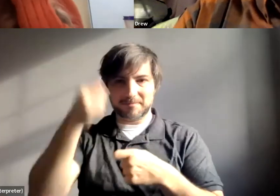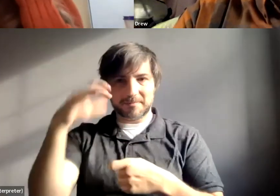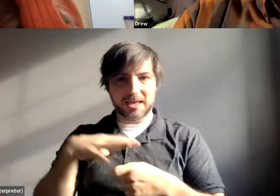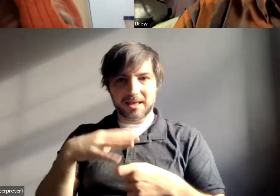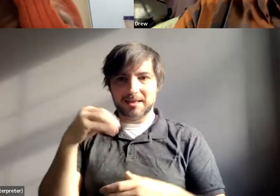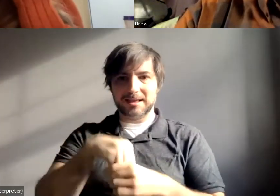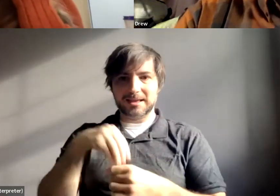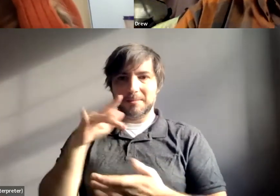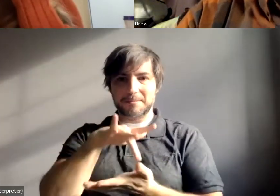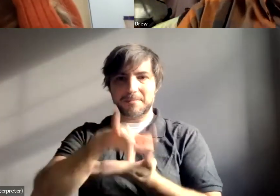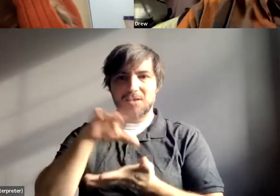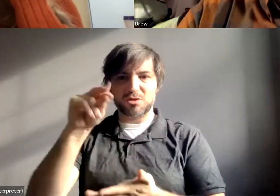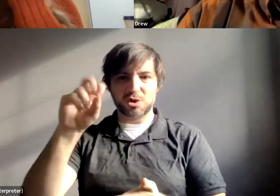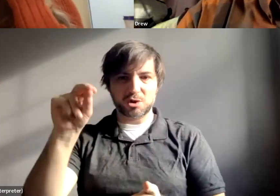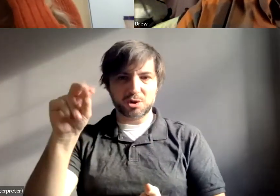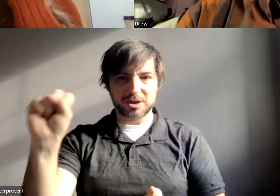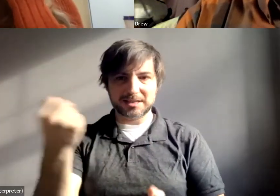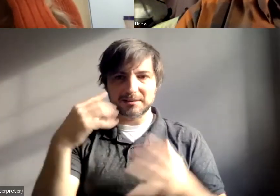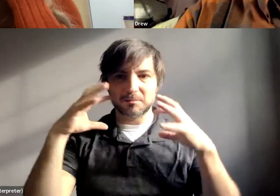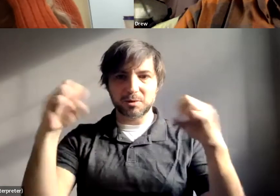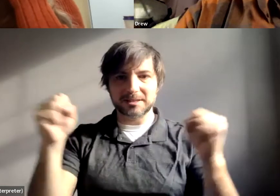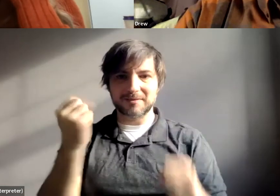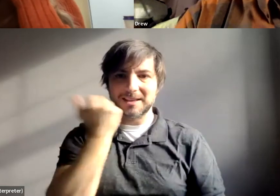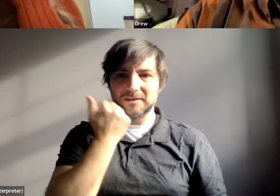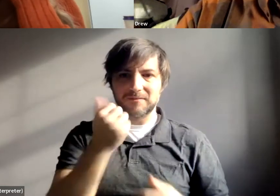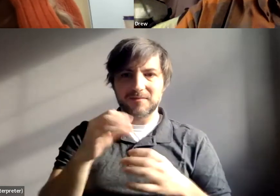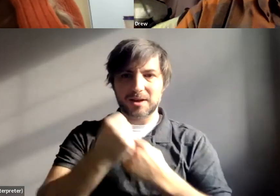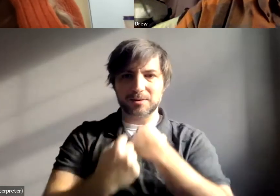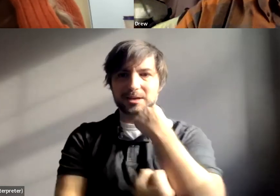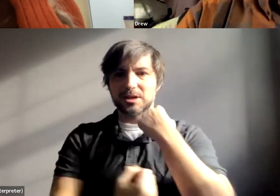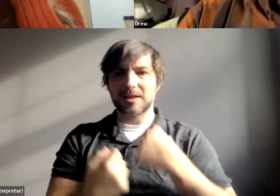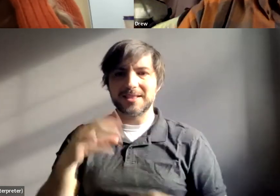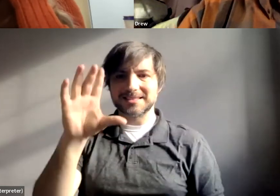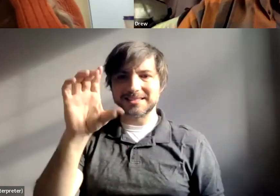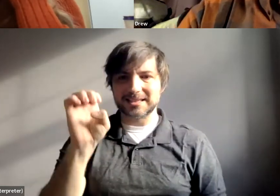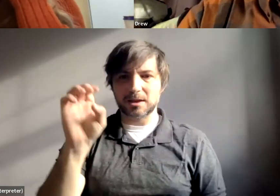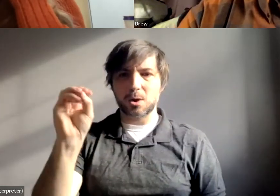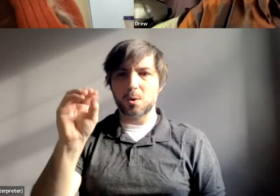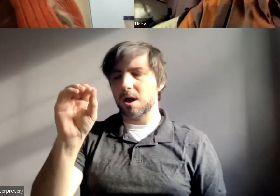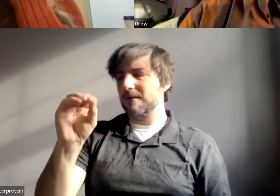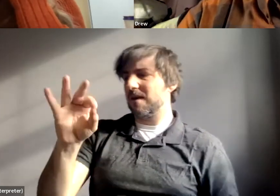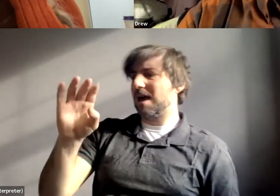foundation. The CEO of the hawkeye guy foundation. We are two organizations